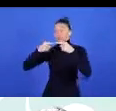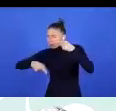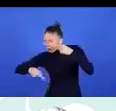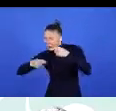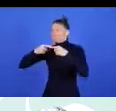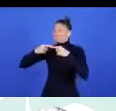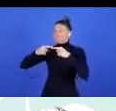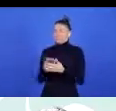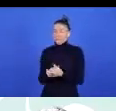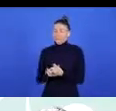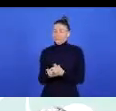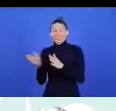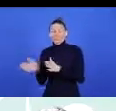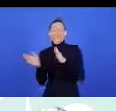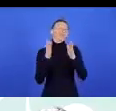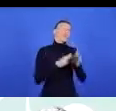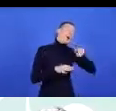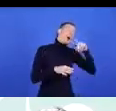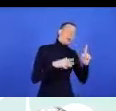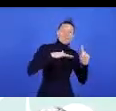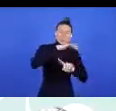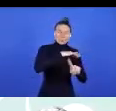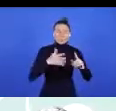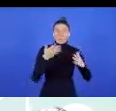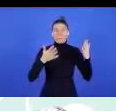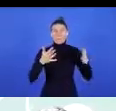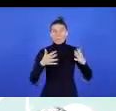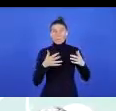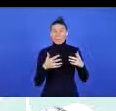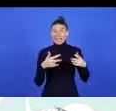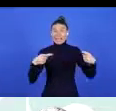, change my batteries, and then resume as if nothing happened